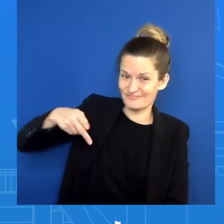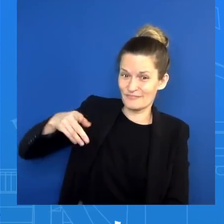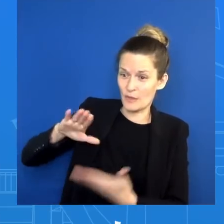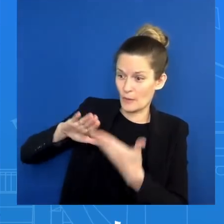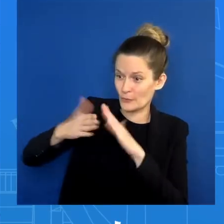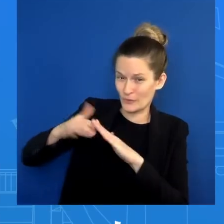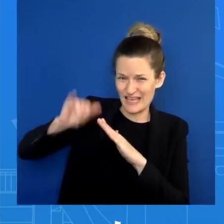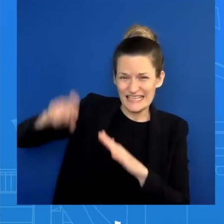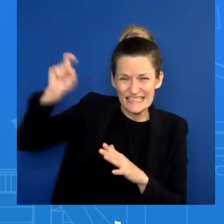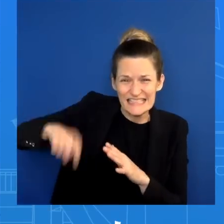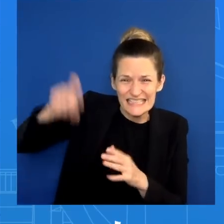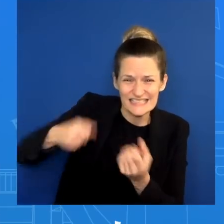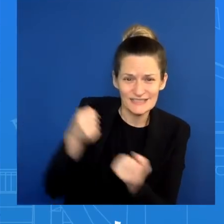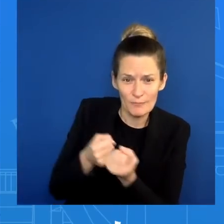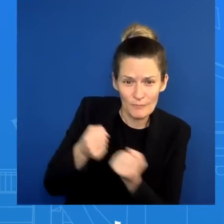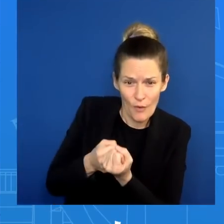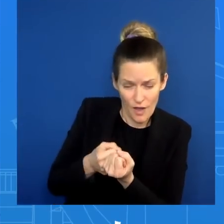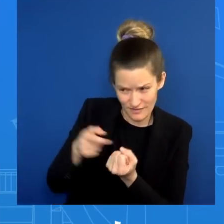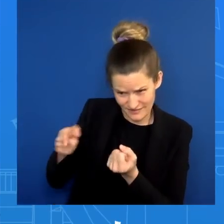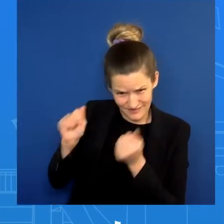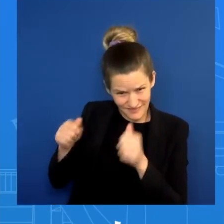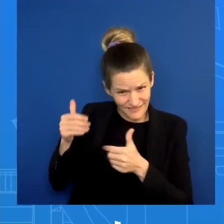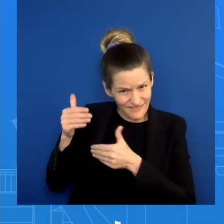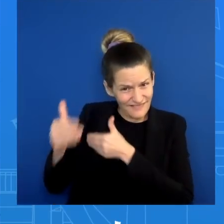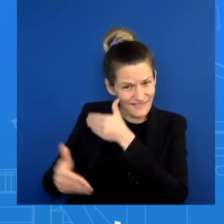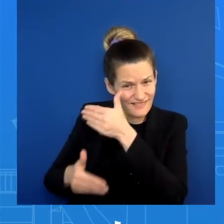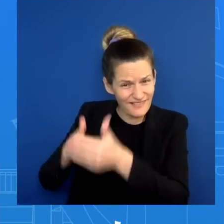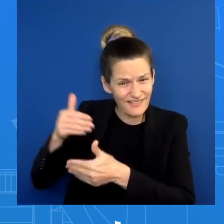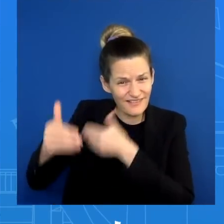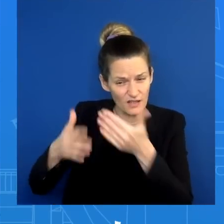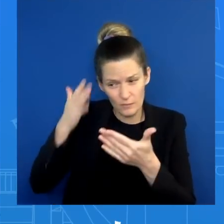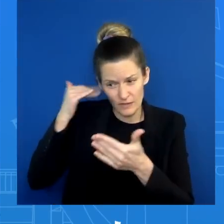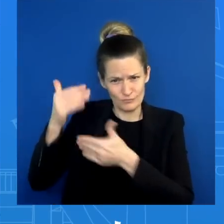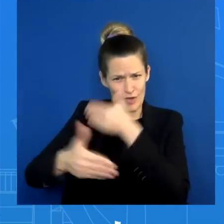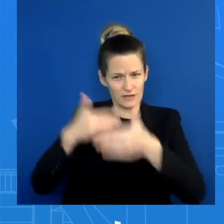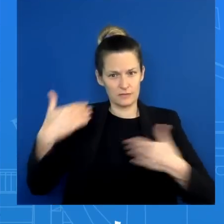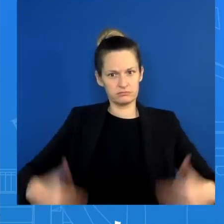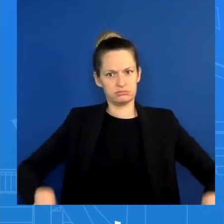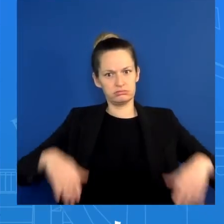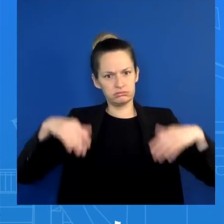You bring up, Daryn, a very, very good point. And the secretary has been very, very clear.